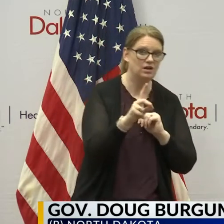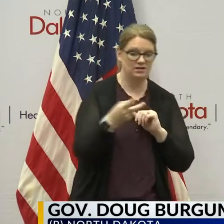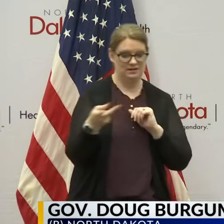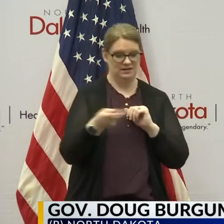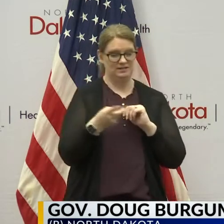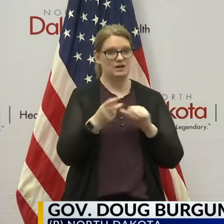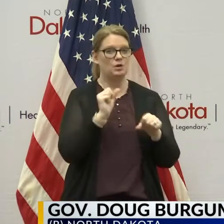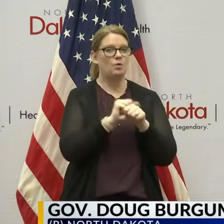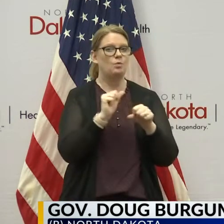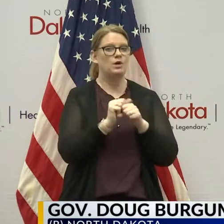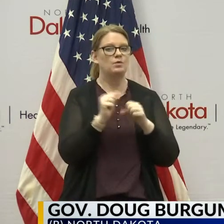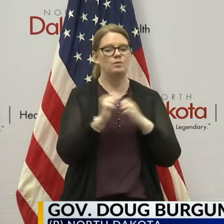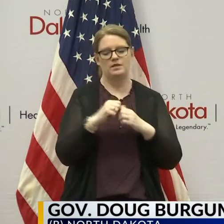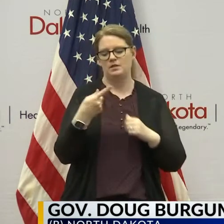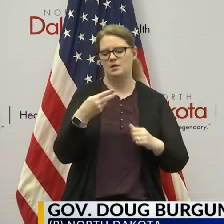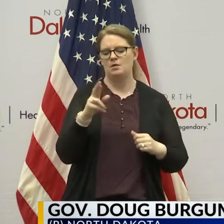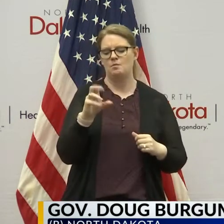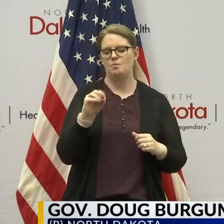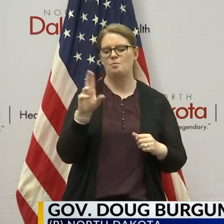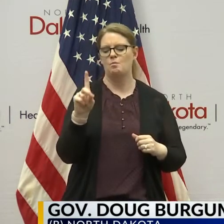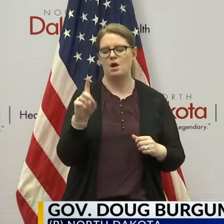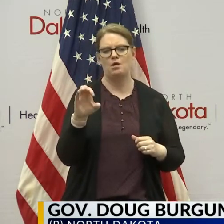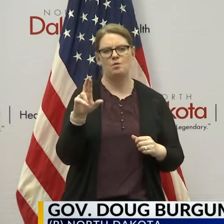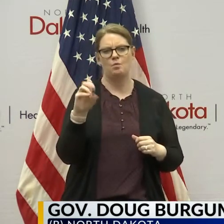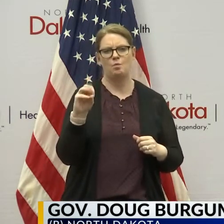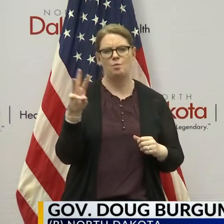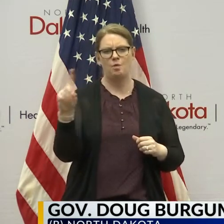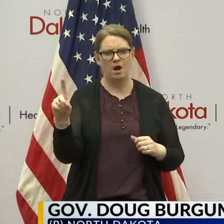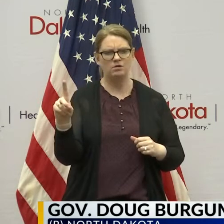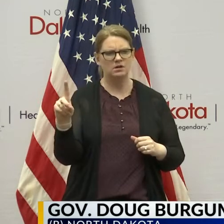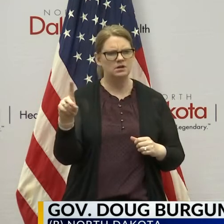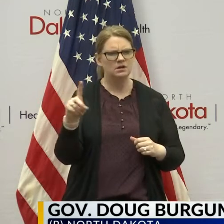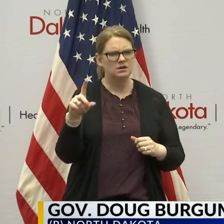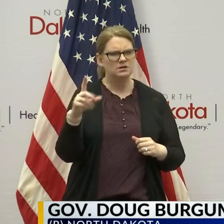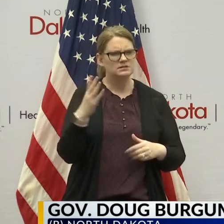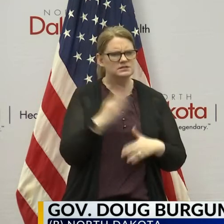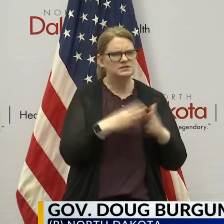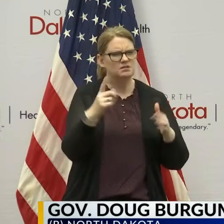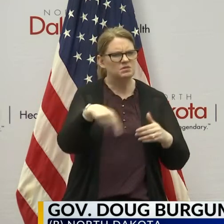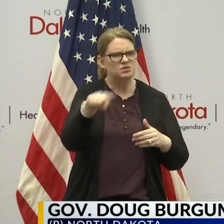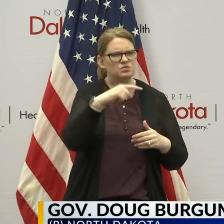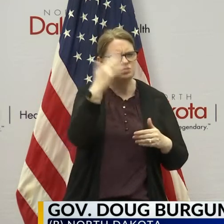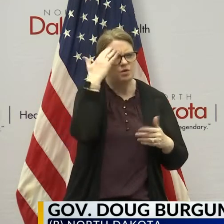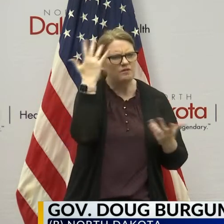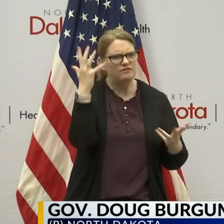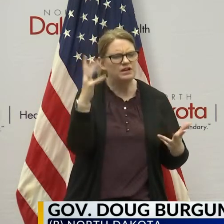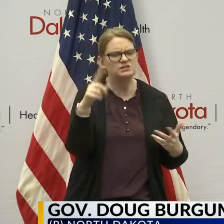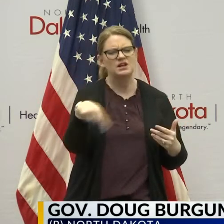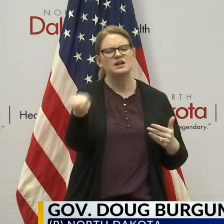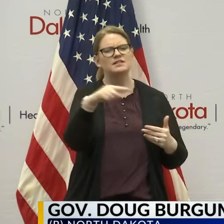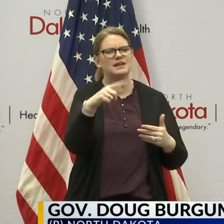MIGHT NOT BE AVAILABLE UNTIL THIS EVENING. IT IS A FREE APP AND THIS IS BEING ANNOUNCED IN CONJUNCTION WITH THE NORTH DAKOTA APARTMENT OF HEALTH AND THE STATE OF NORTH DAKOTA IN PARTNERSHIP